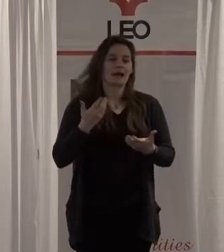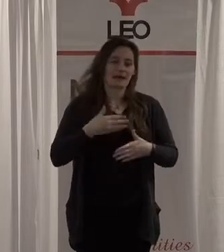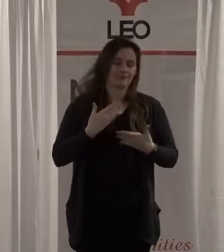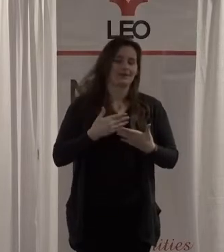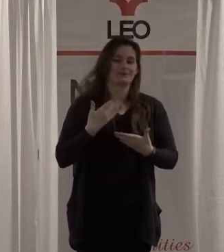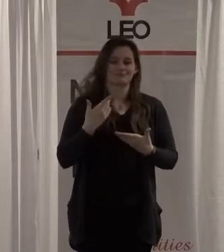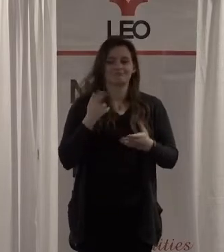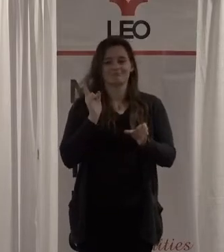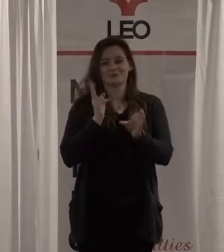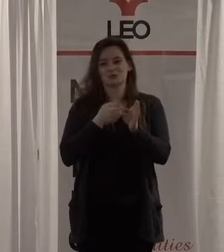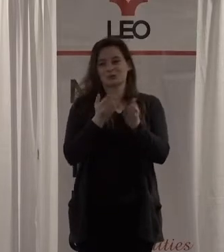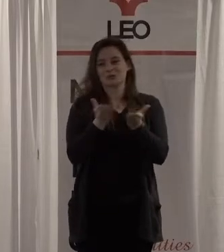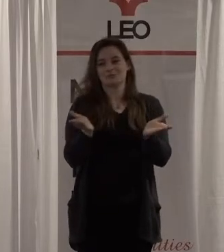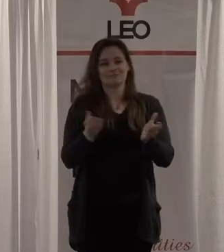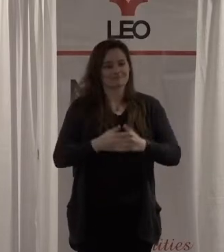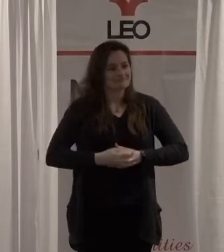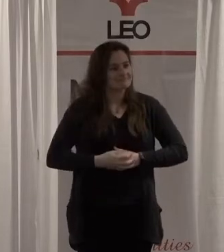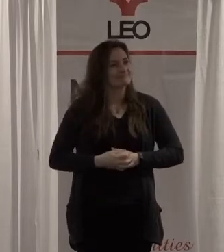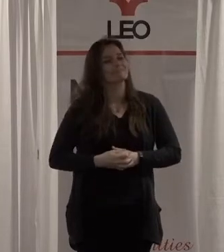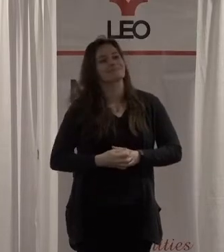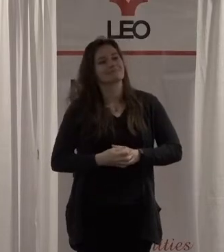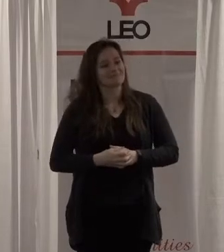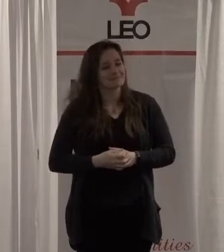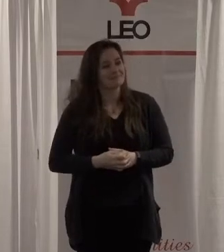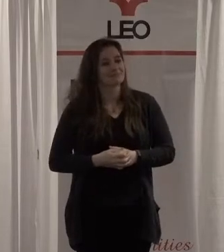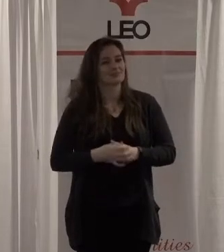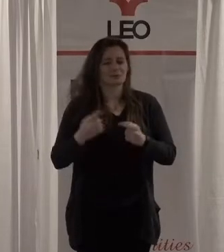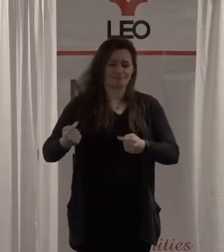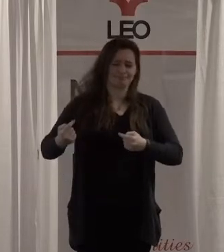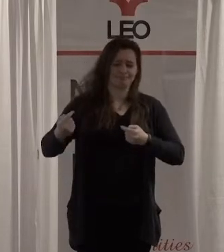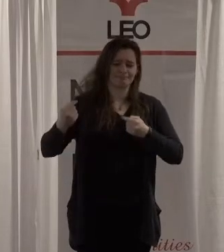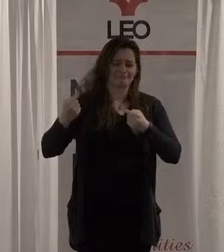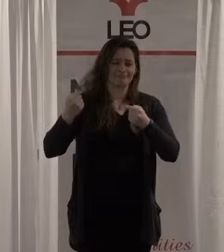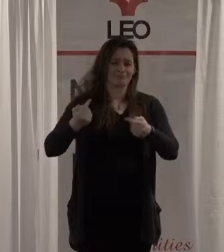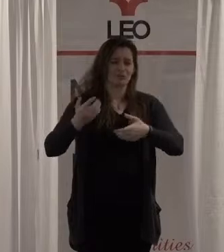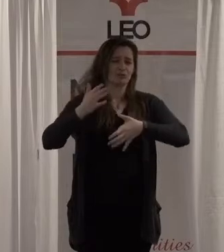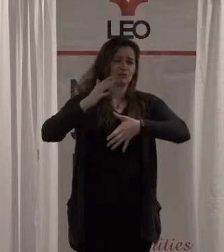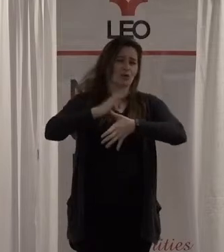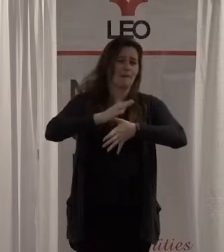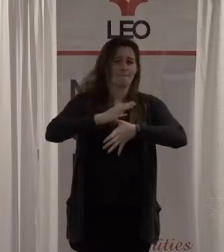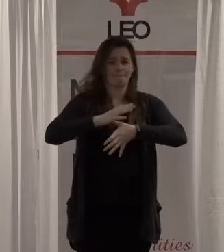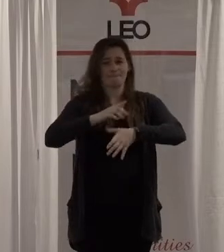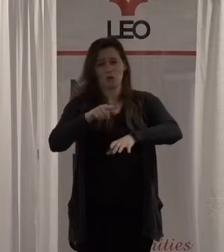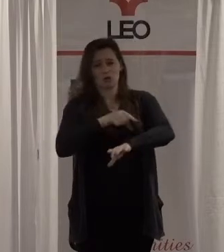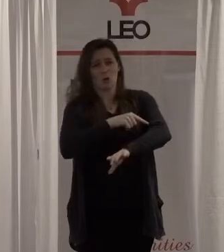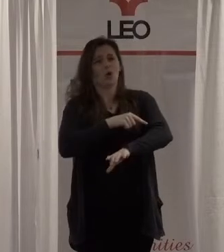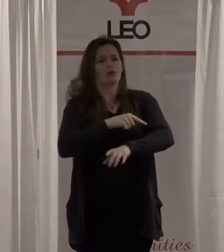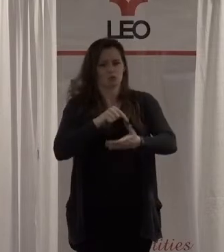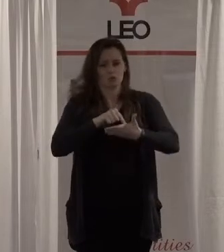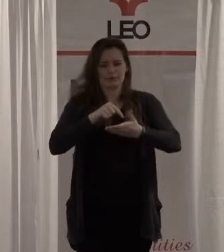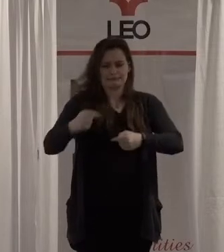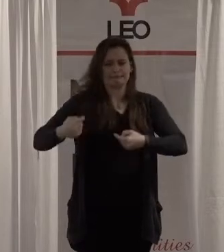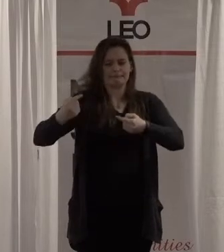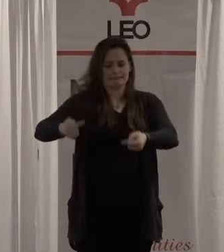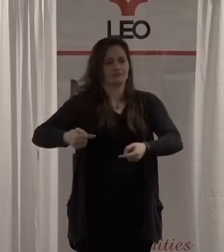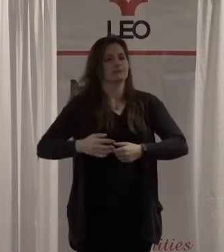ON THE LONG RUNNING OF ITS KIND WEEK OF ITS COUNTRY. THIS LUNCHEON IN PARTICULAR IS A POWERFUL REMINDER